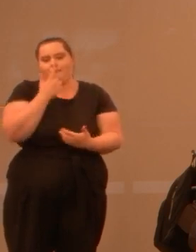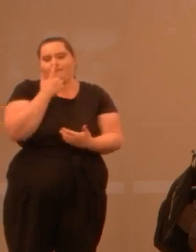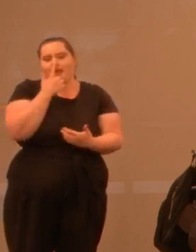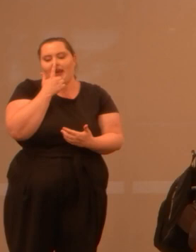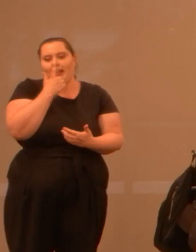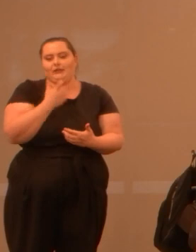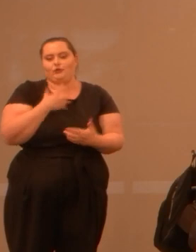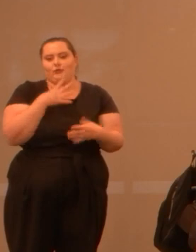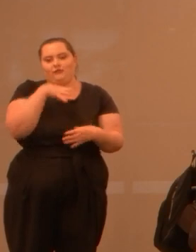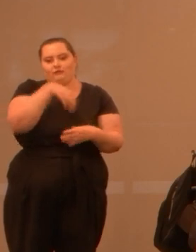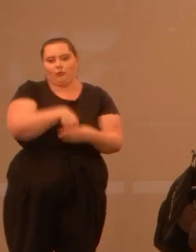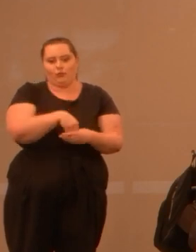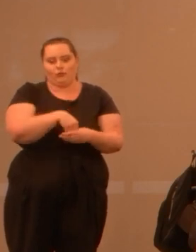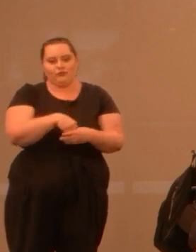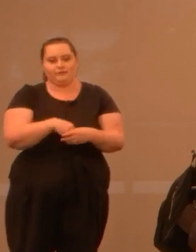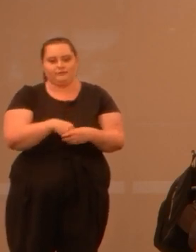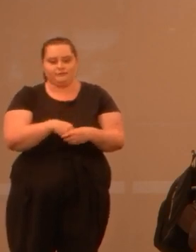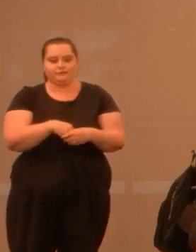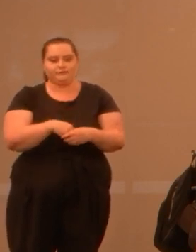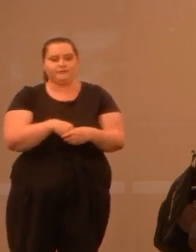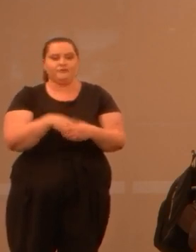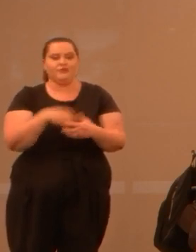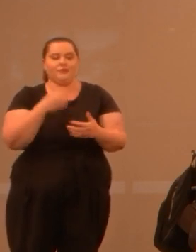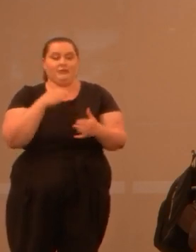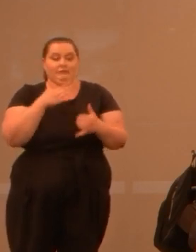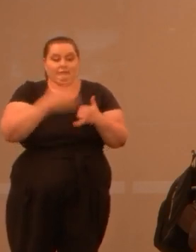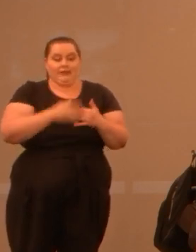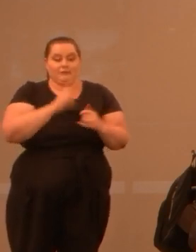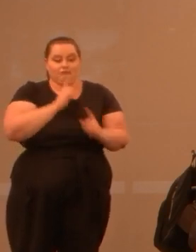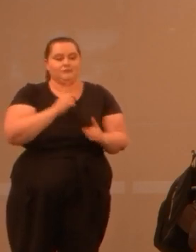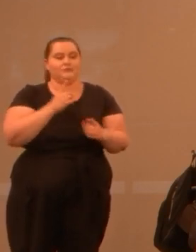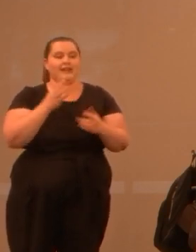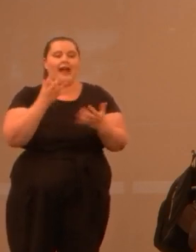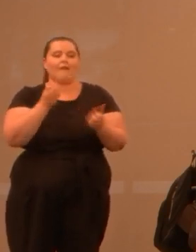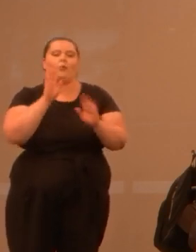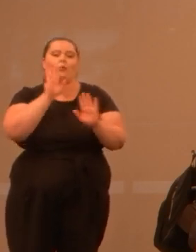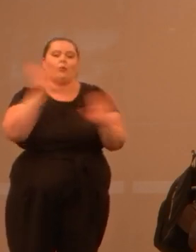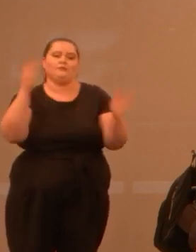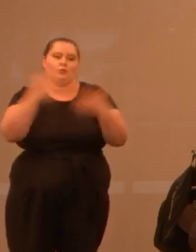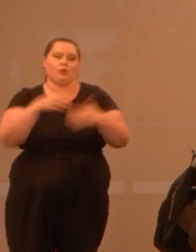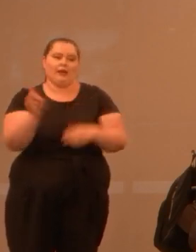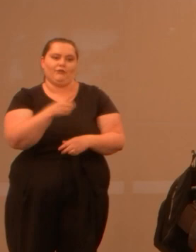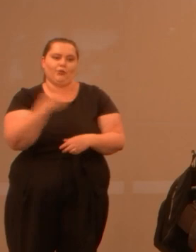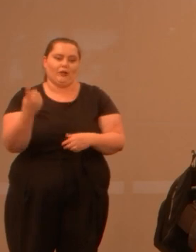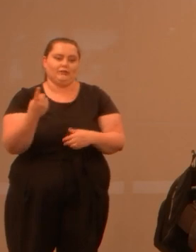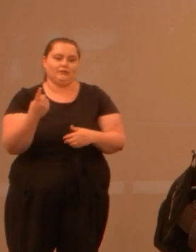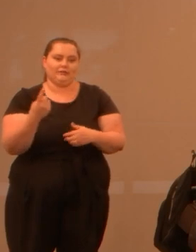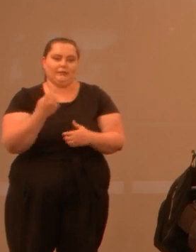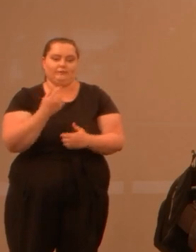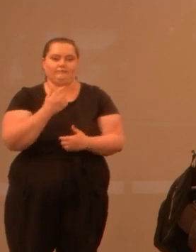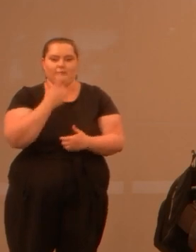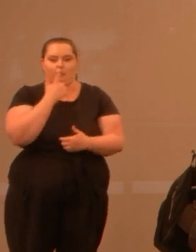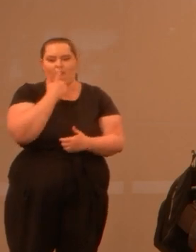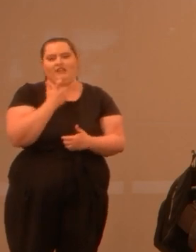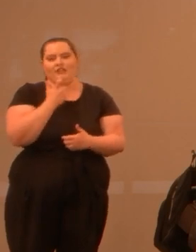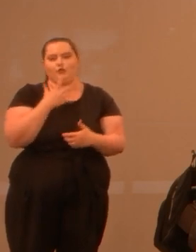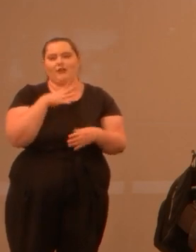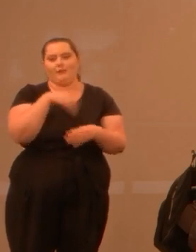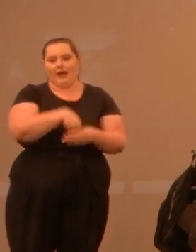So the only final remarks is just to say have a wonderful night everyone and it's a great privilege to be a part of this. Thank you all.